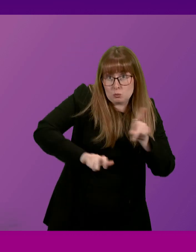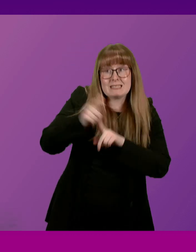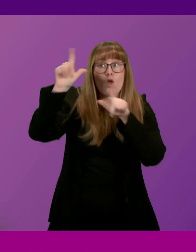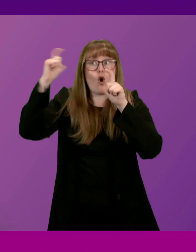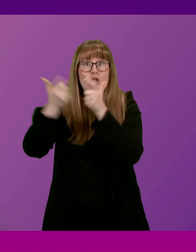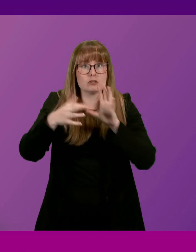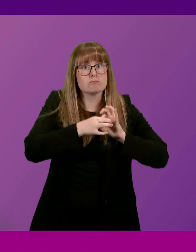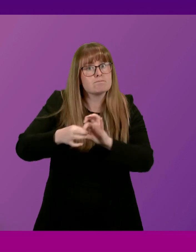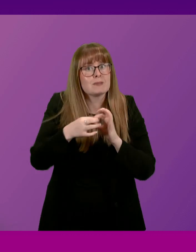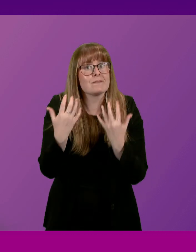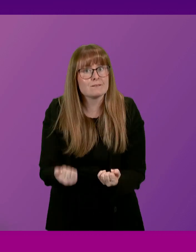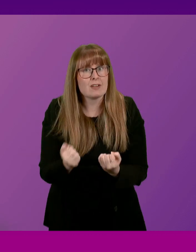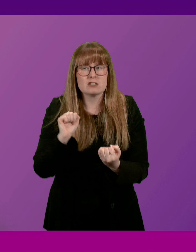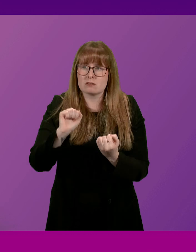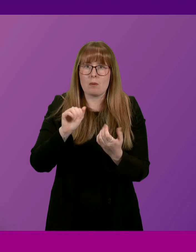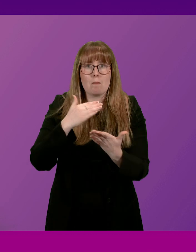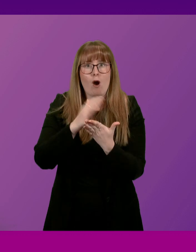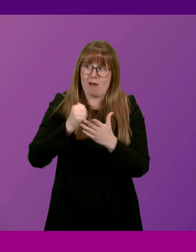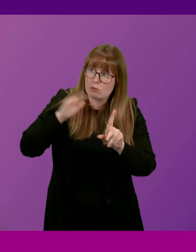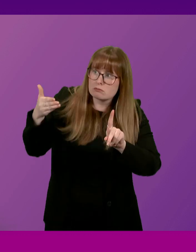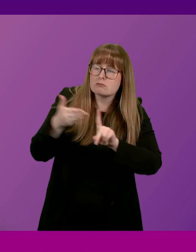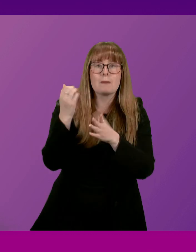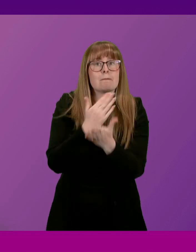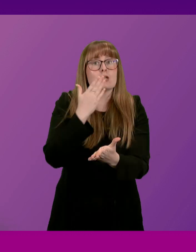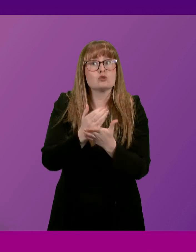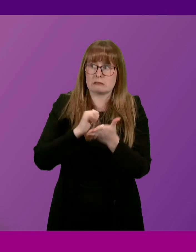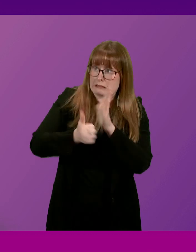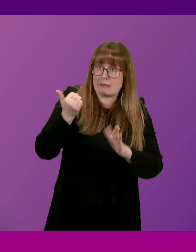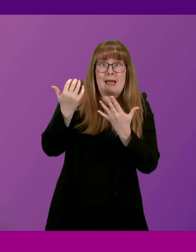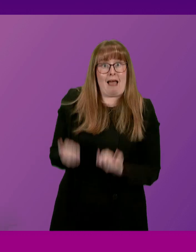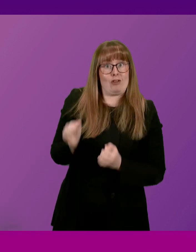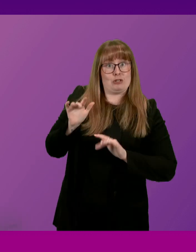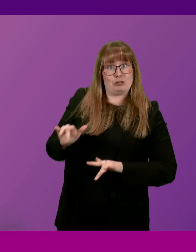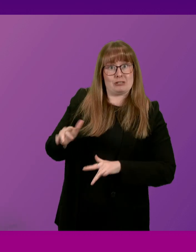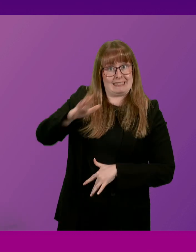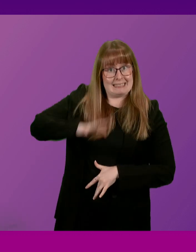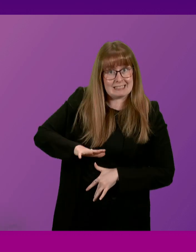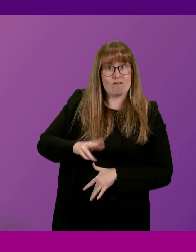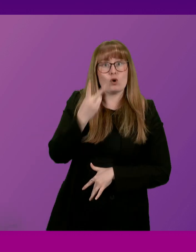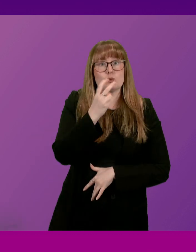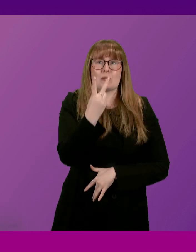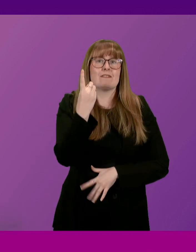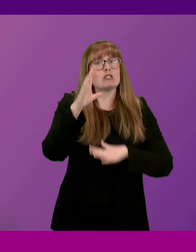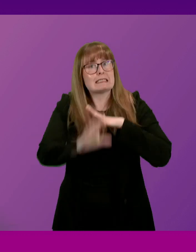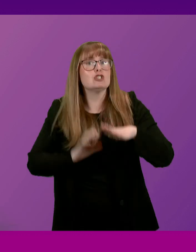country—will ensure that we have the skills that are necessary for the 21st century.